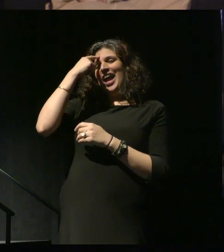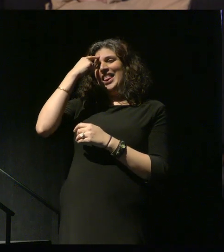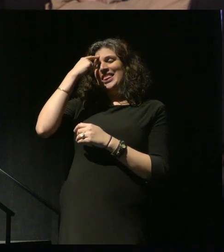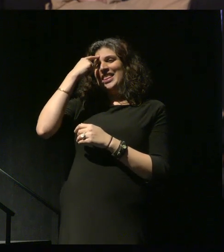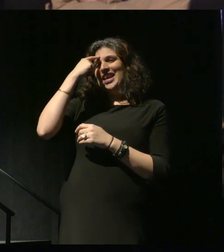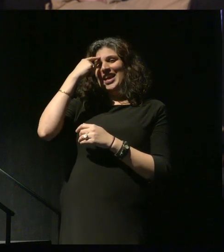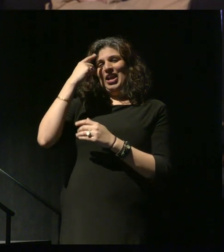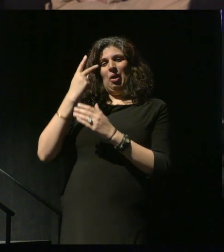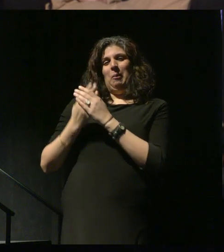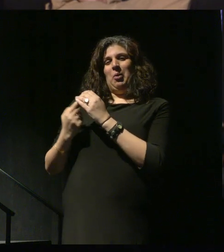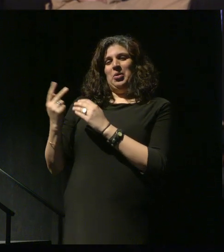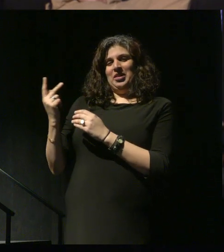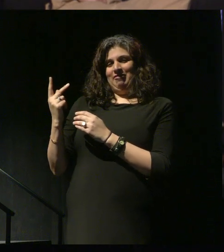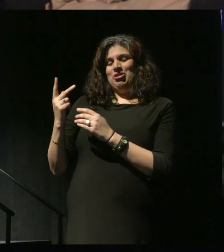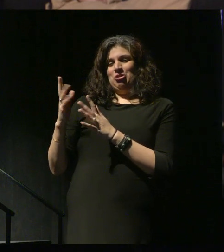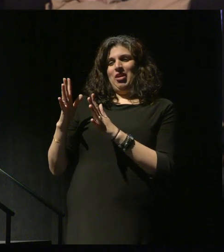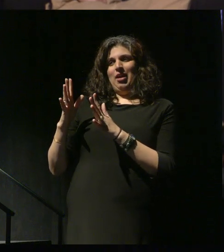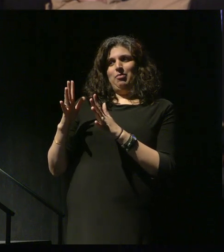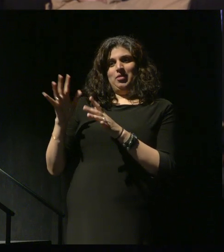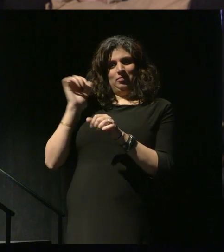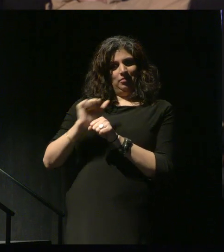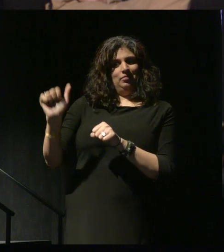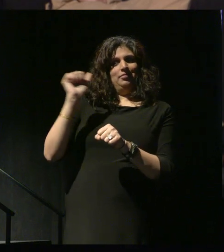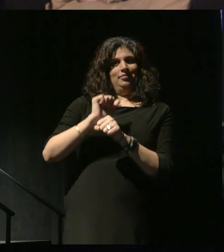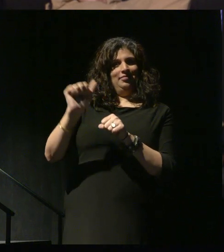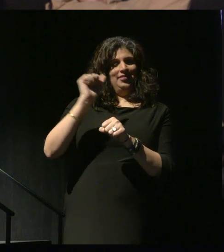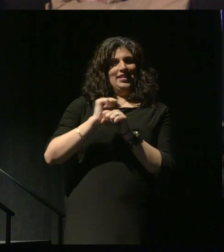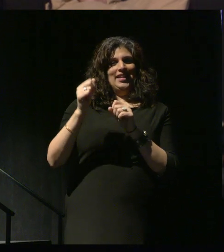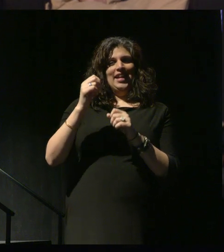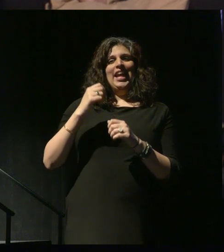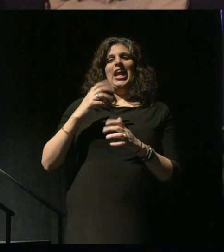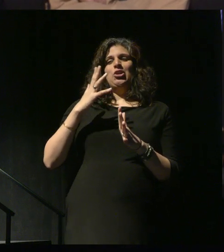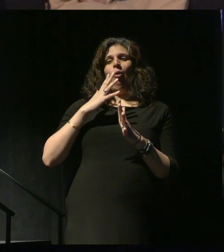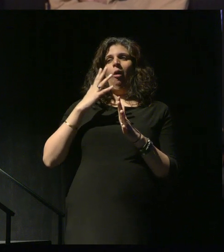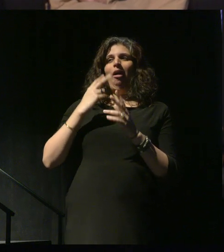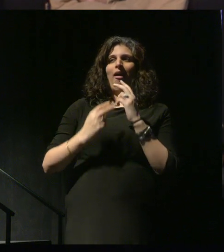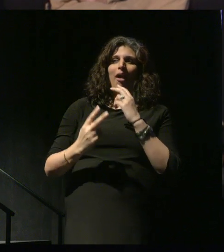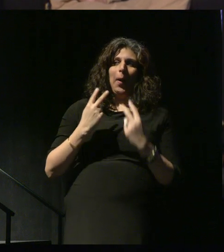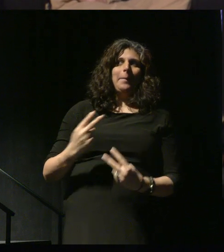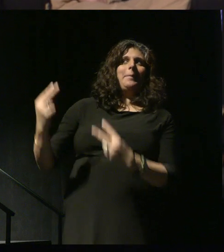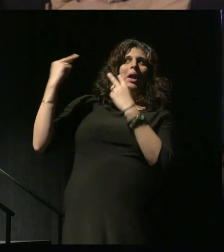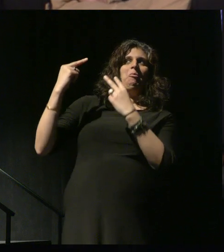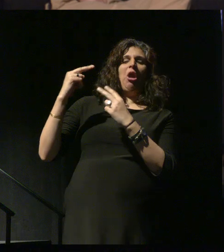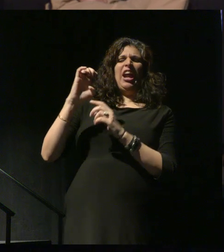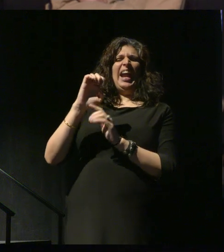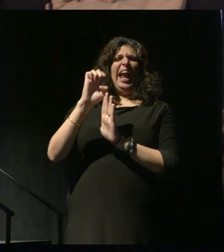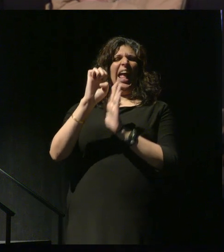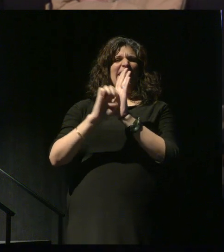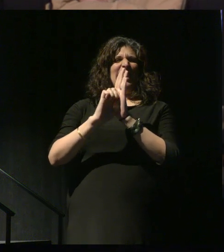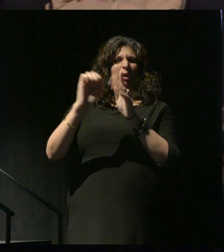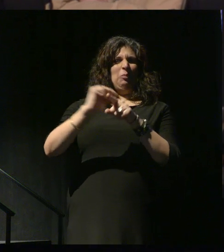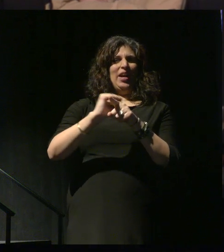much more rigorous in your, like, memoir ethics practices than I teach, and I'm like, uhoh,